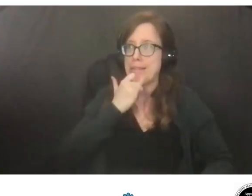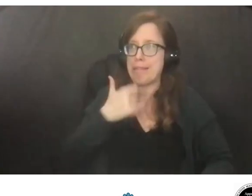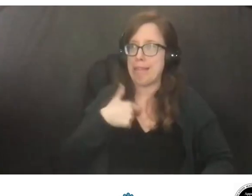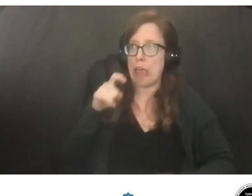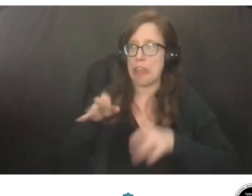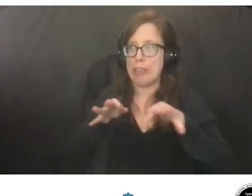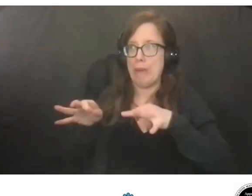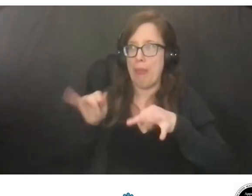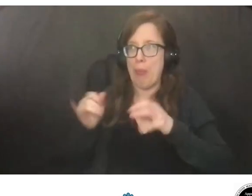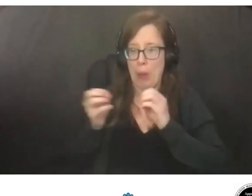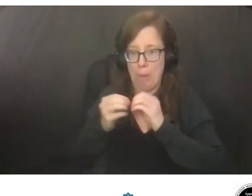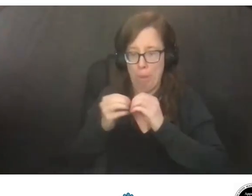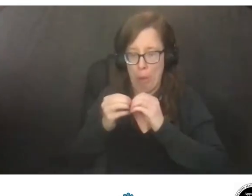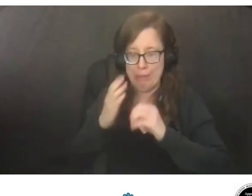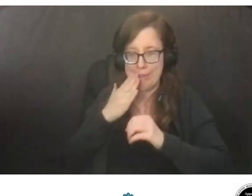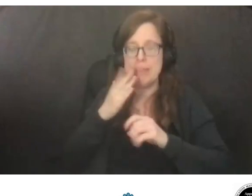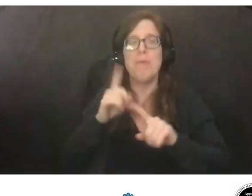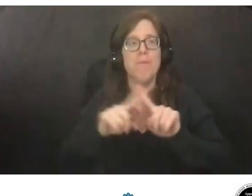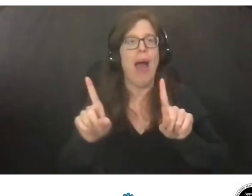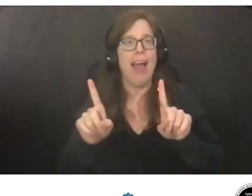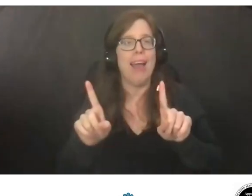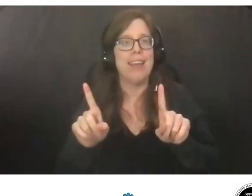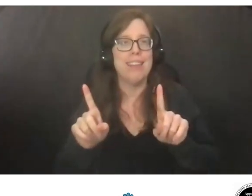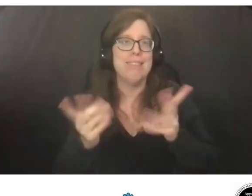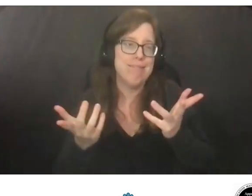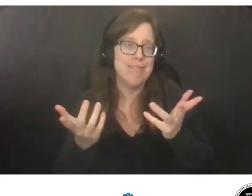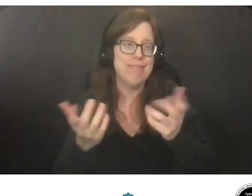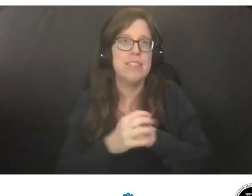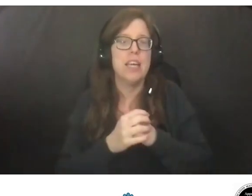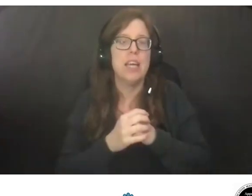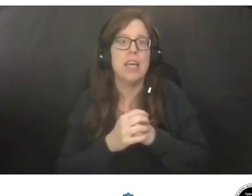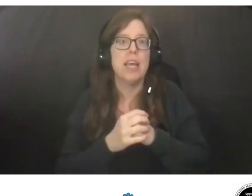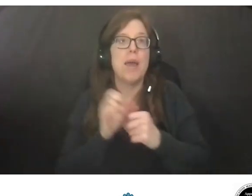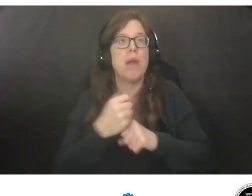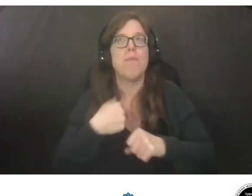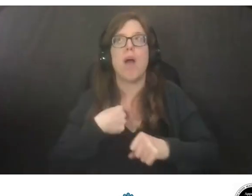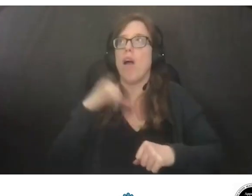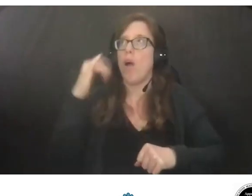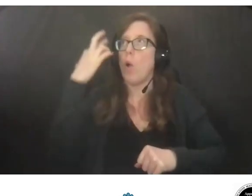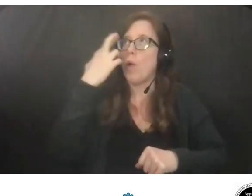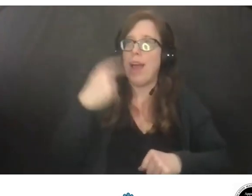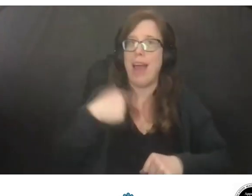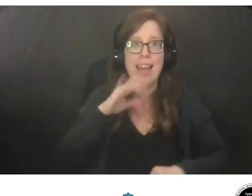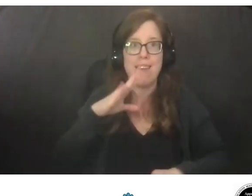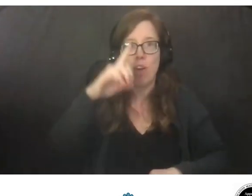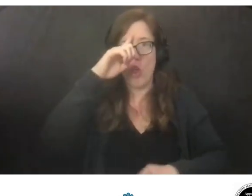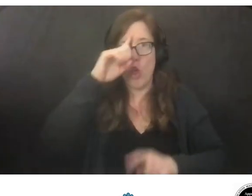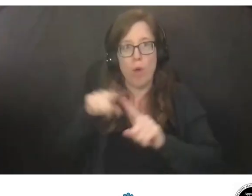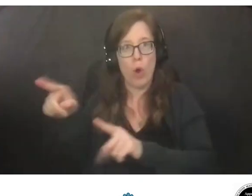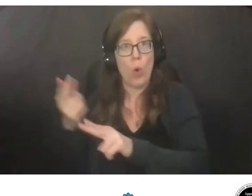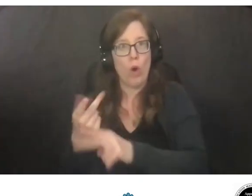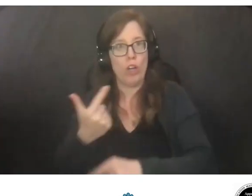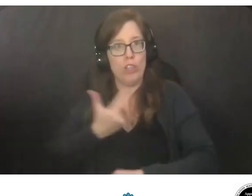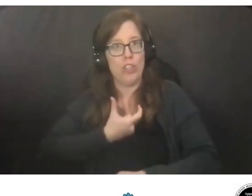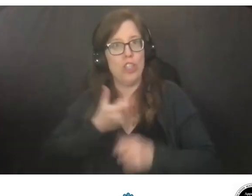I should have explained that more thoroughly. But... it made me realize, like, I never thought about her wearing it on a street corner,